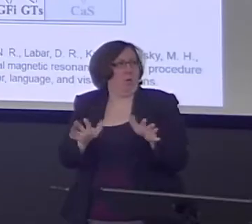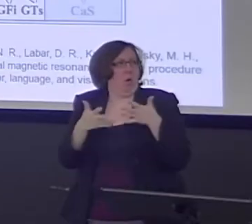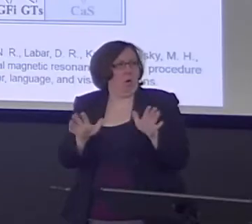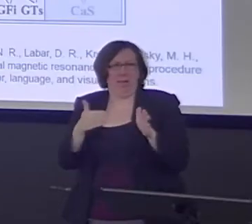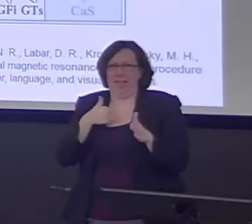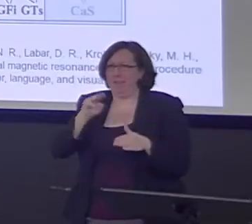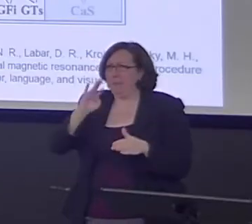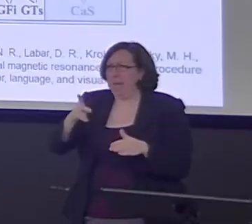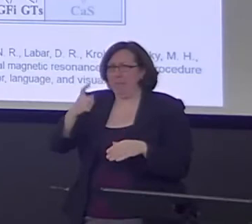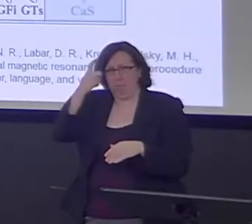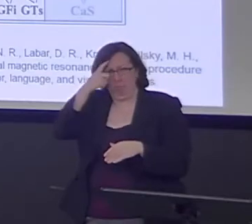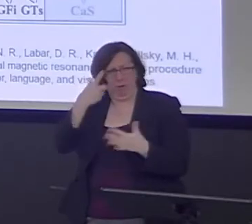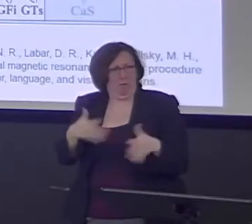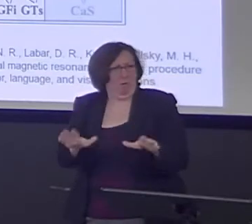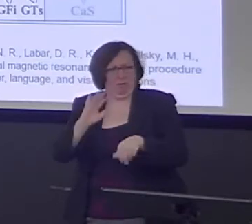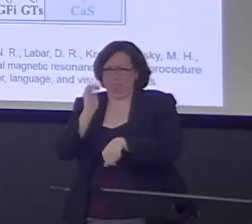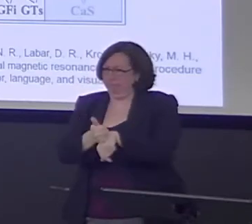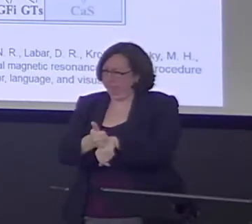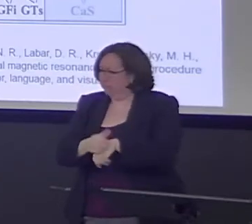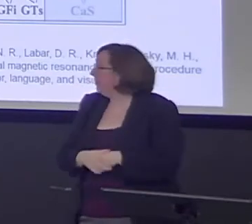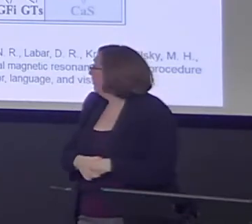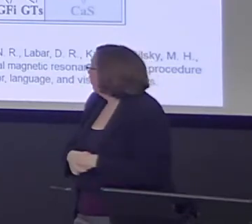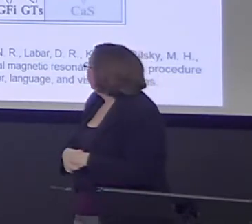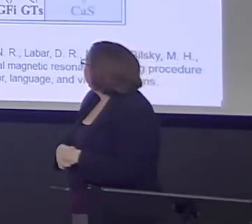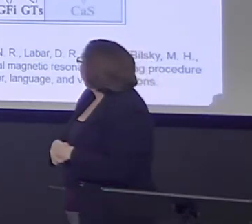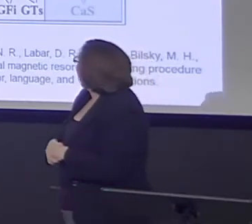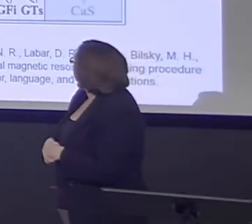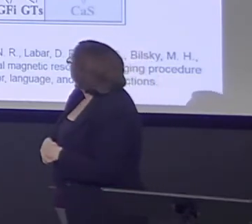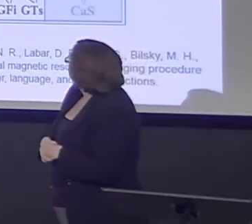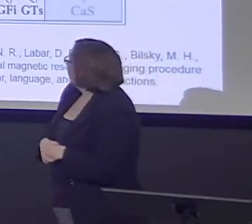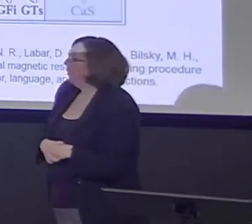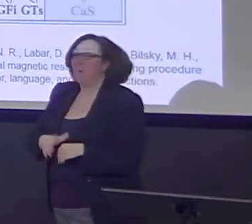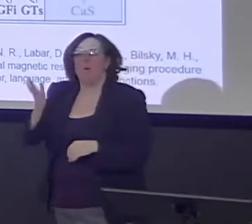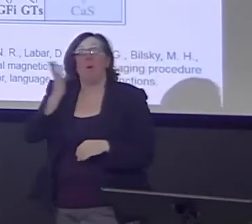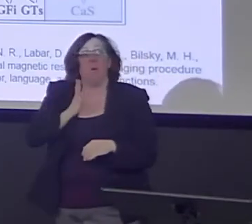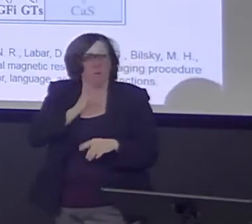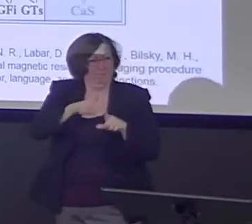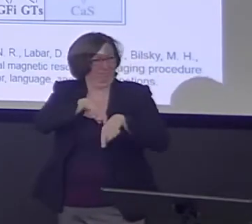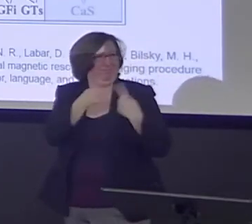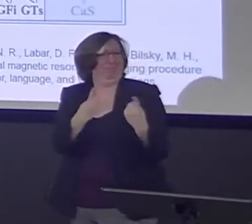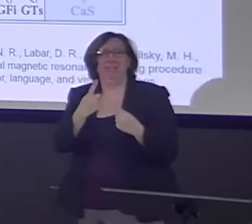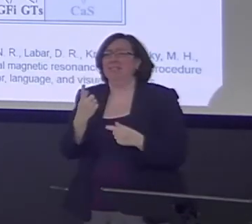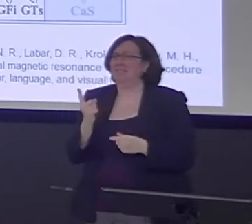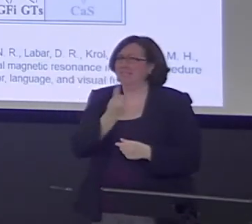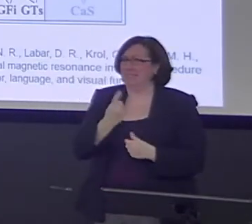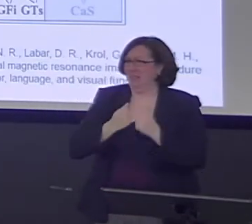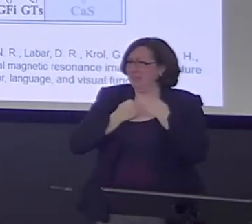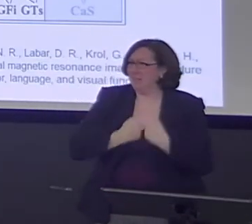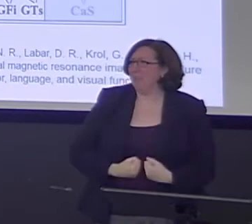we would ask people to do picture naming and listening to words, and we would identify, subject by subject,